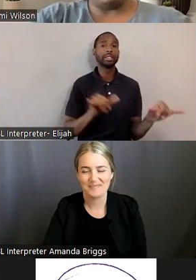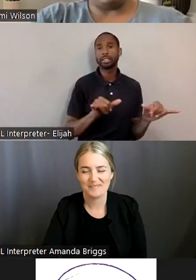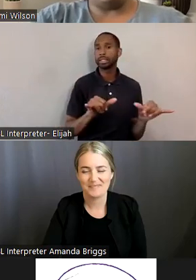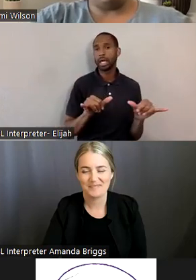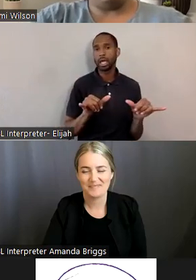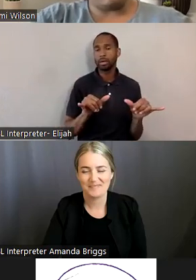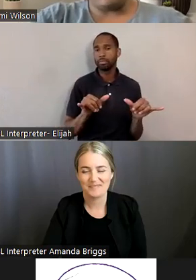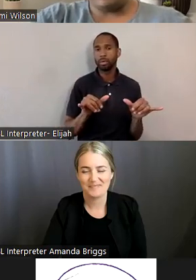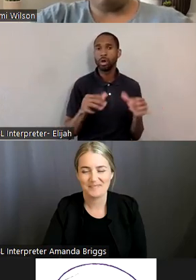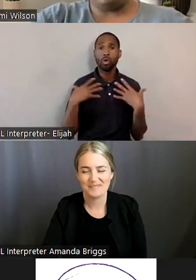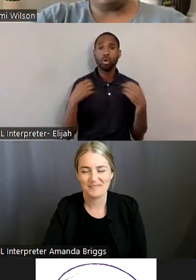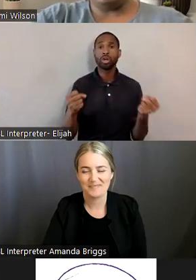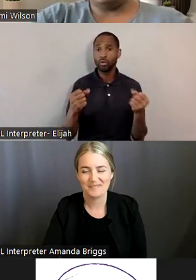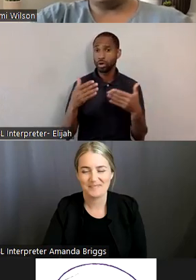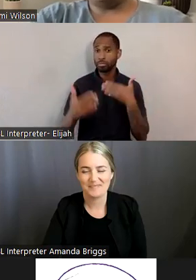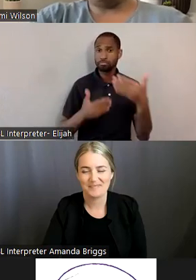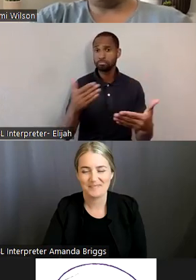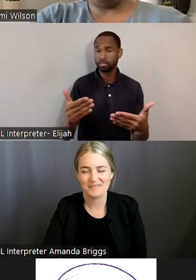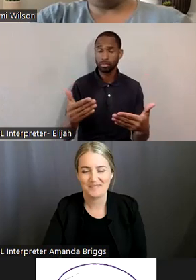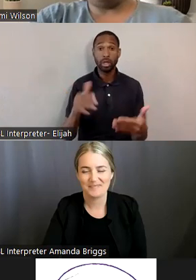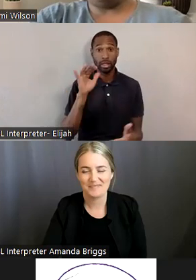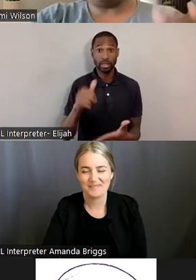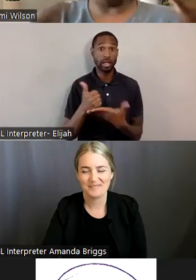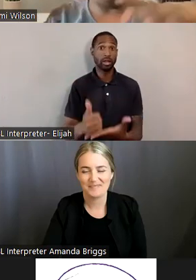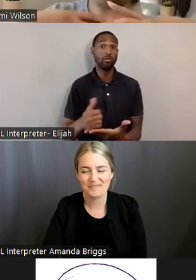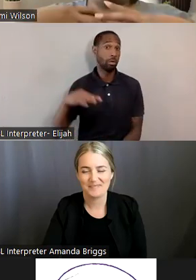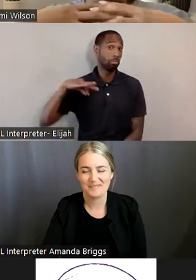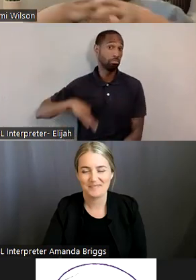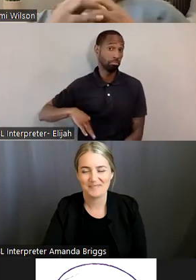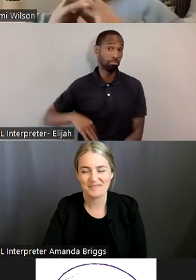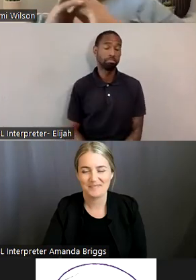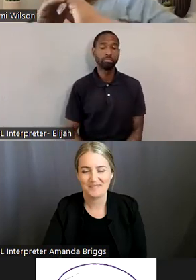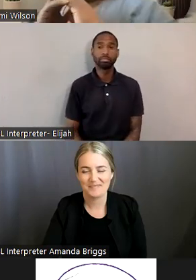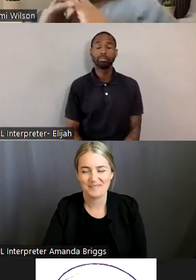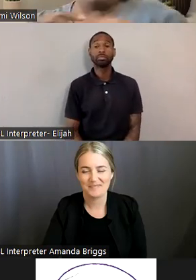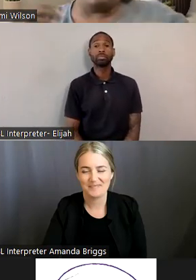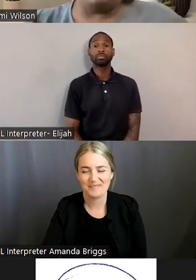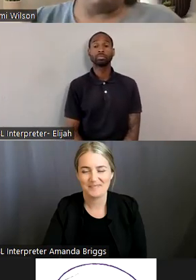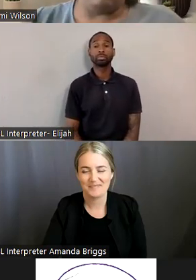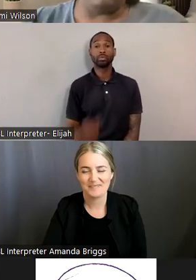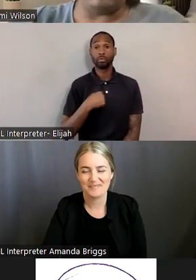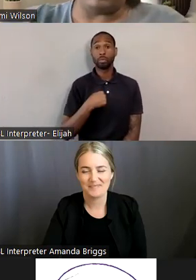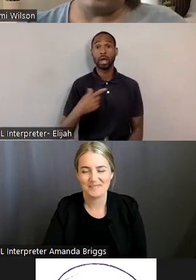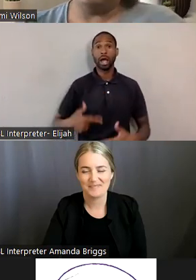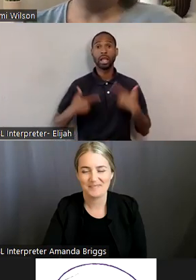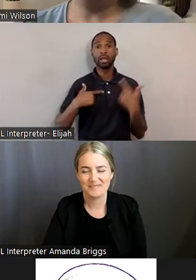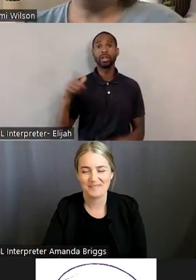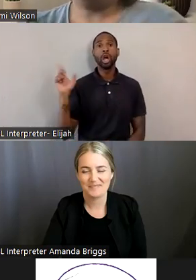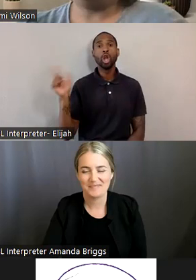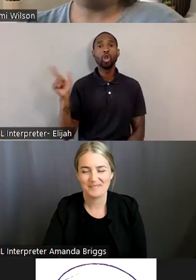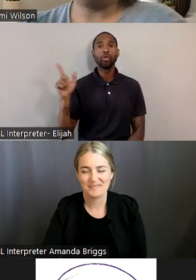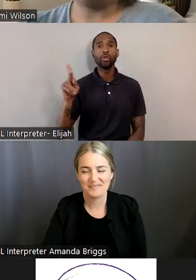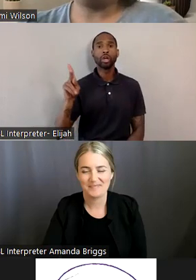also very helpful. So I live in Louisville, Kentucky,